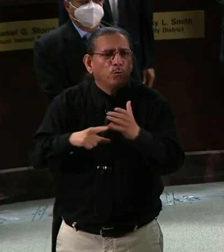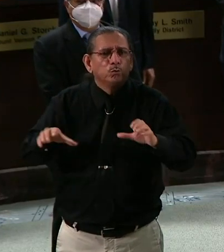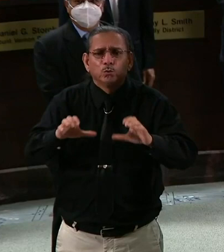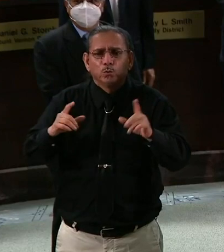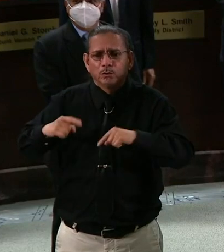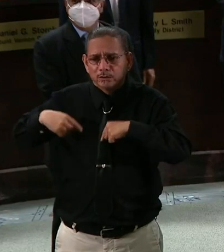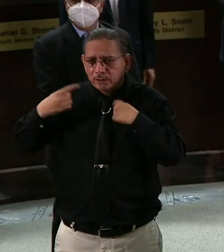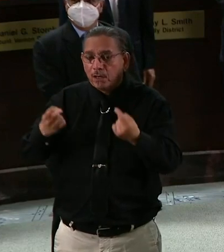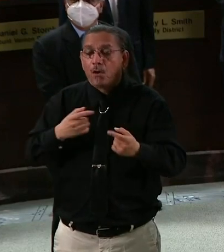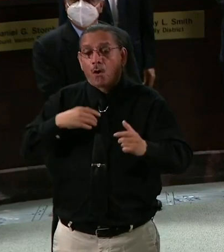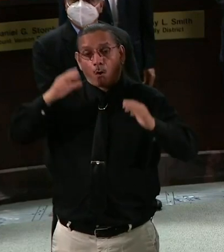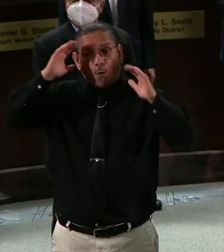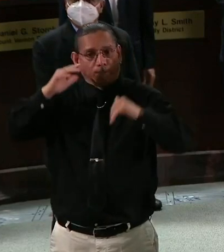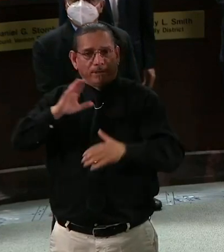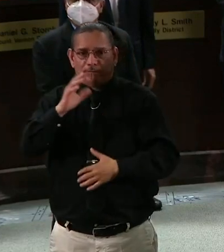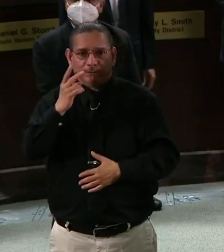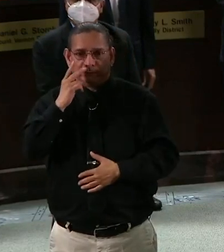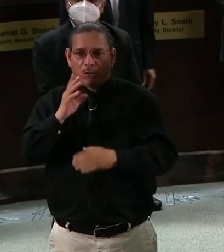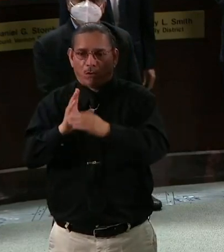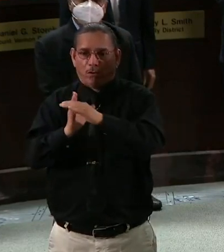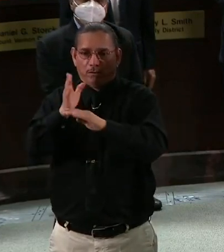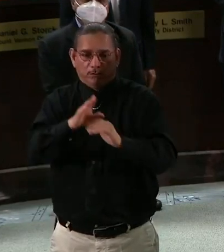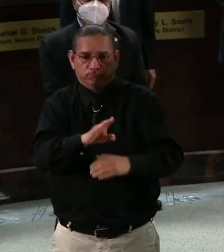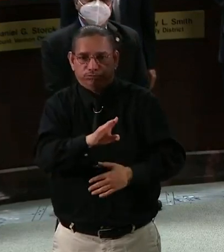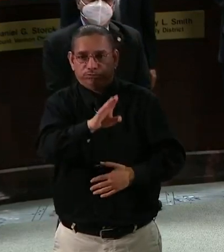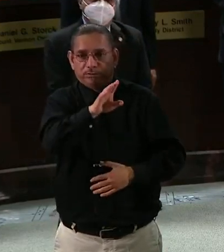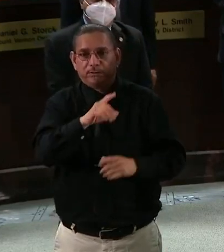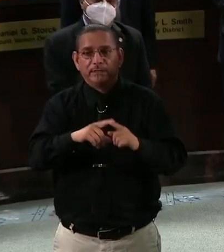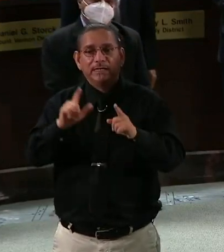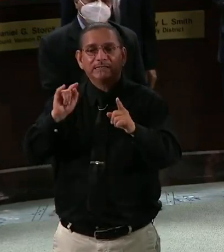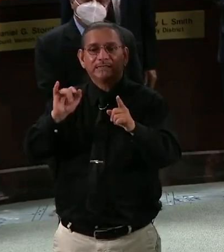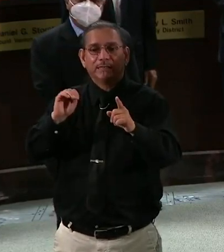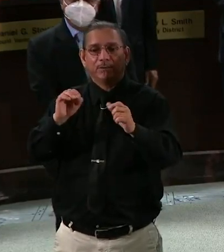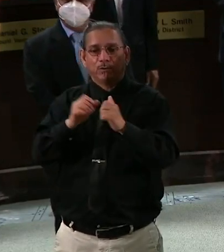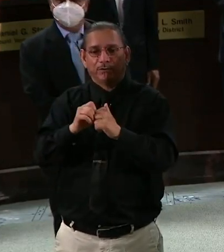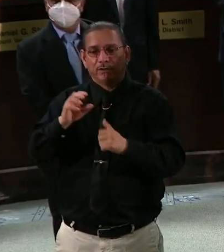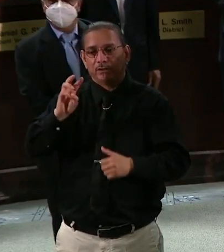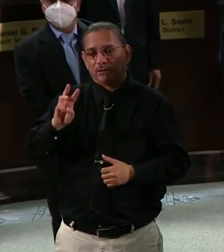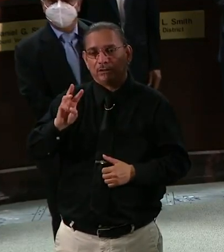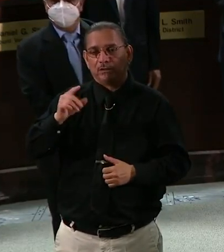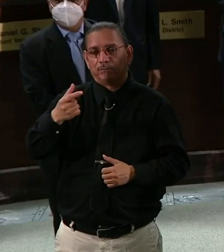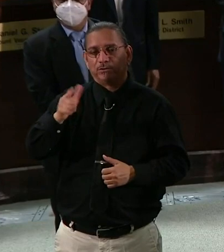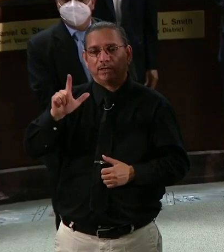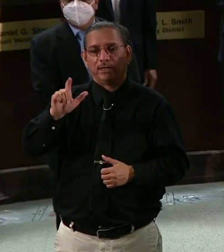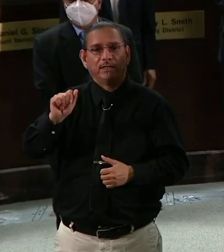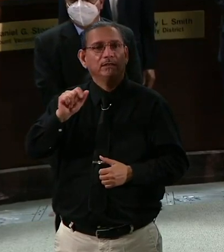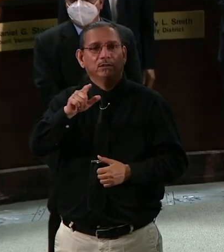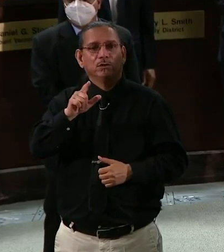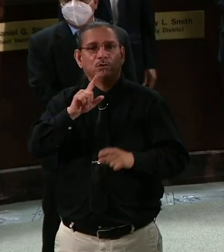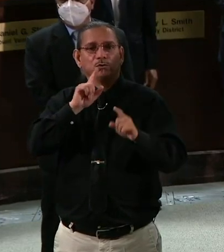IS AND HOPEFULLY WE WON'T SEE THAT DOWN THE ROAD. IF YOU'RE